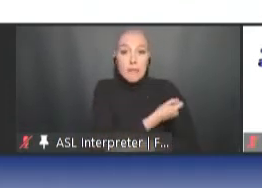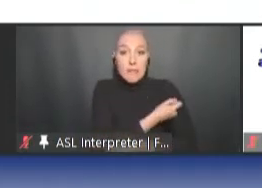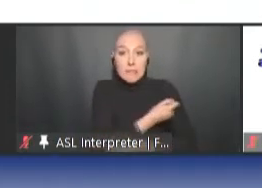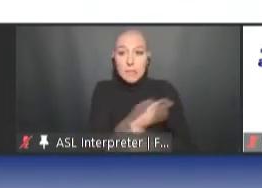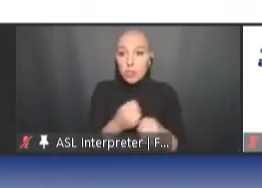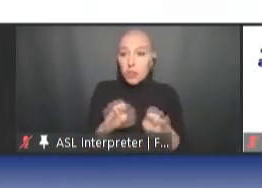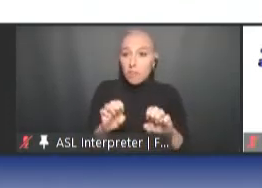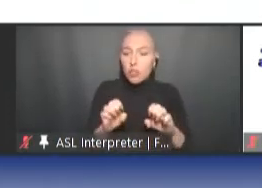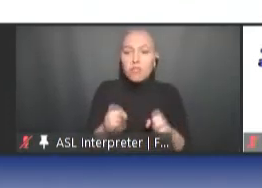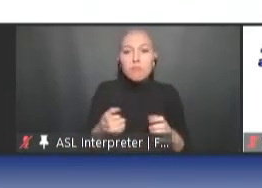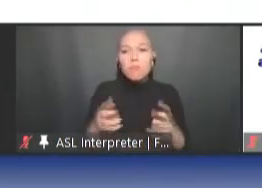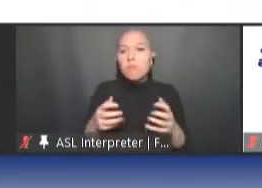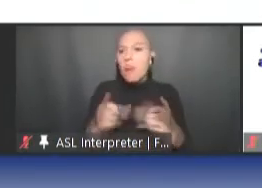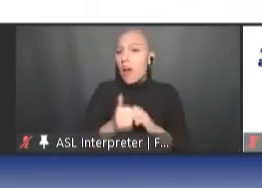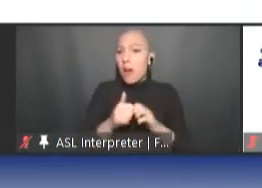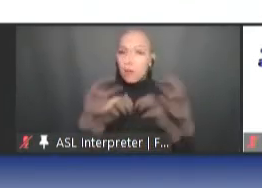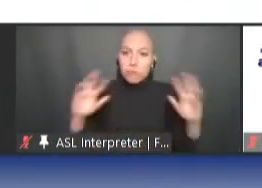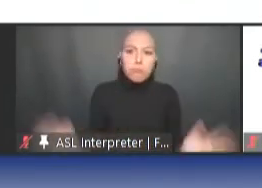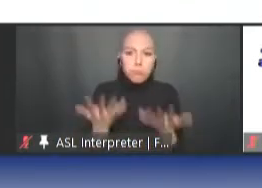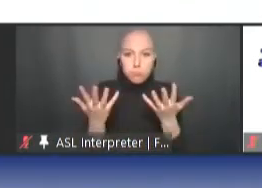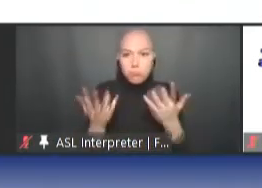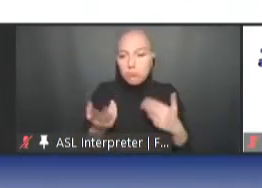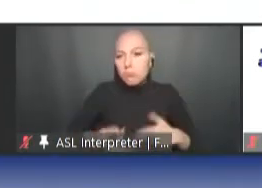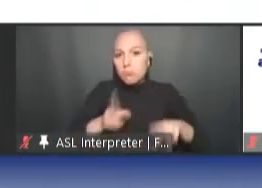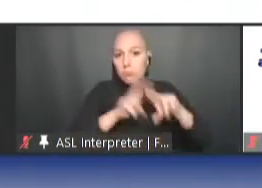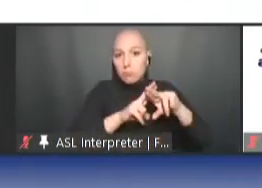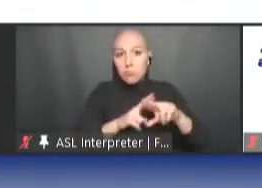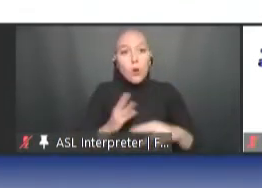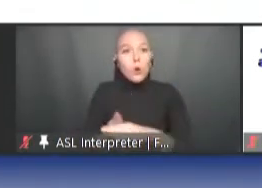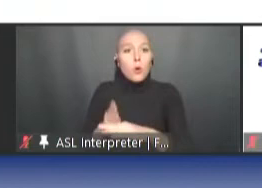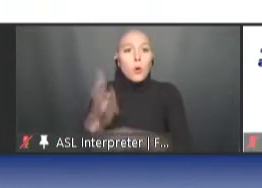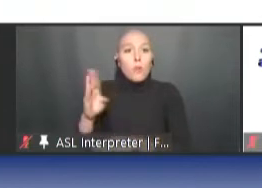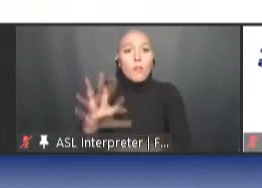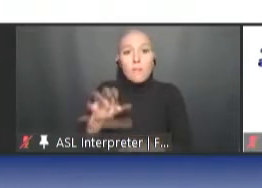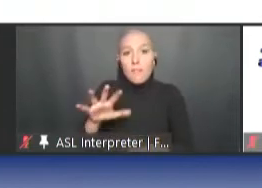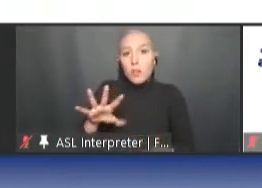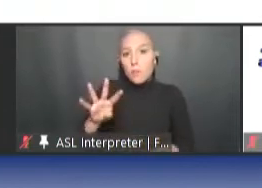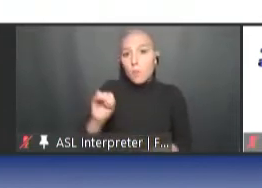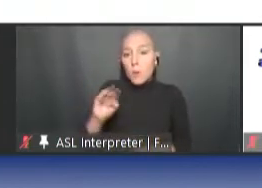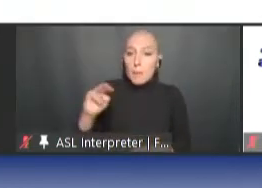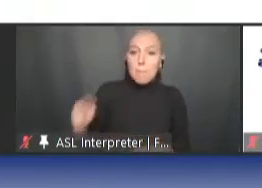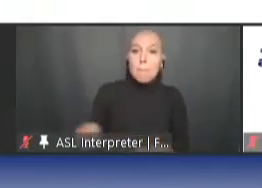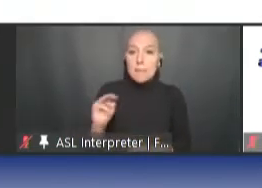With over 540 million doses administered, about two-thirds of the population fully